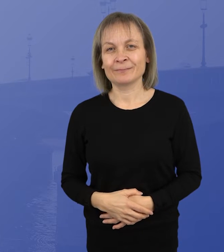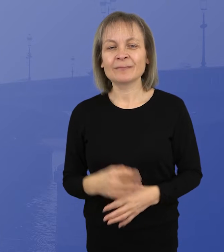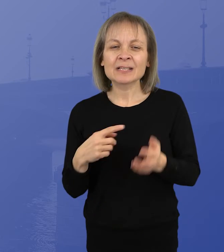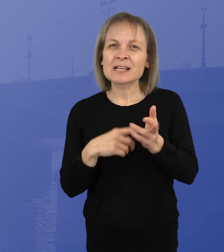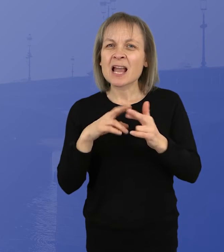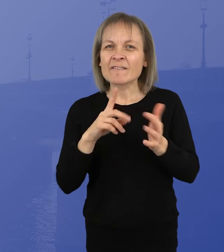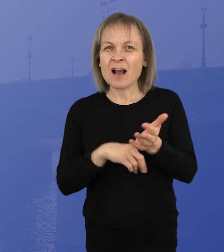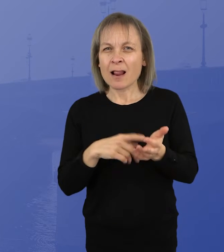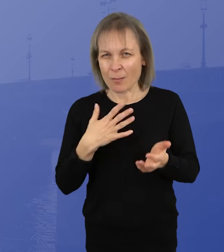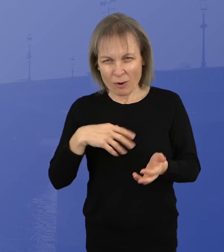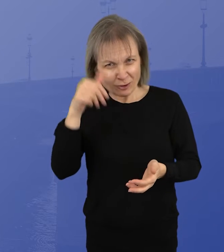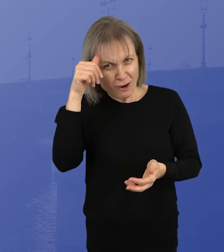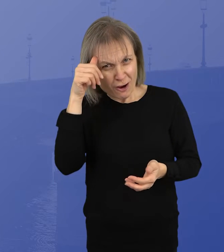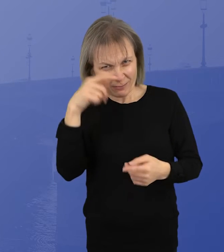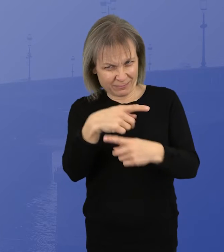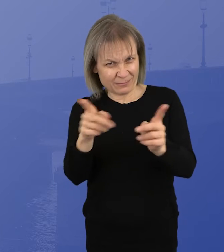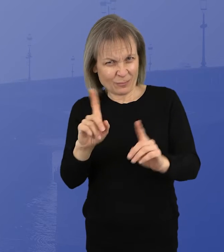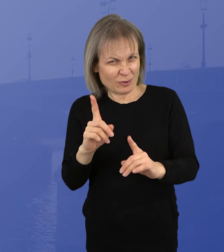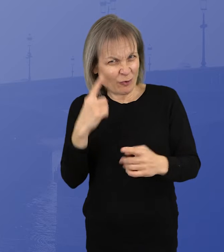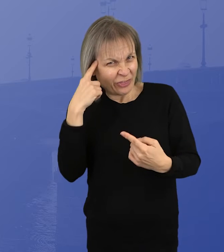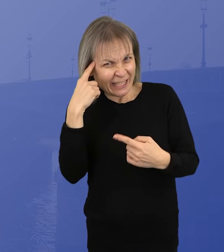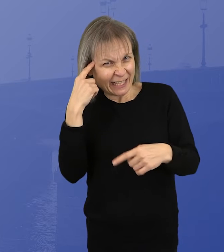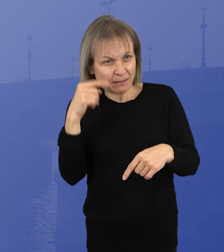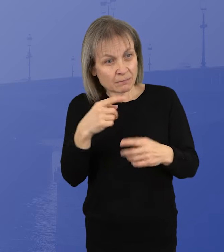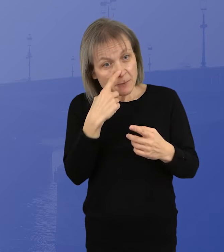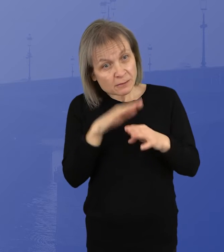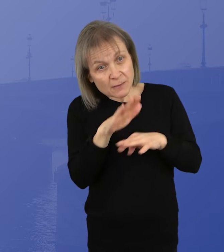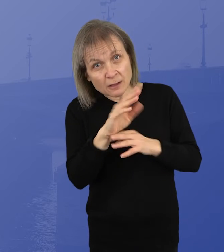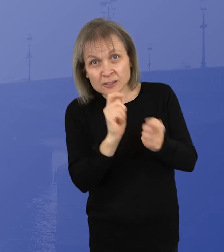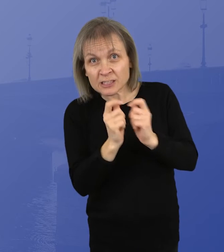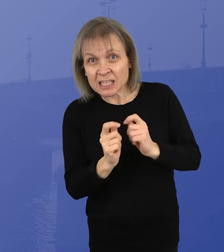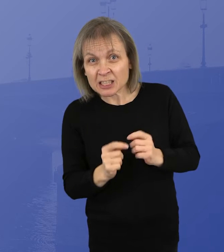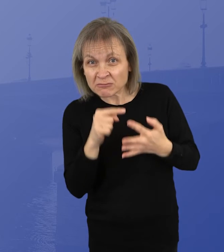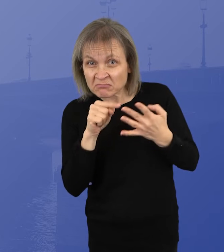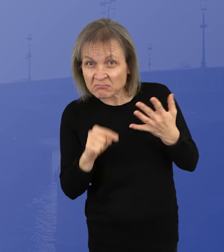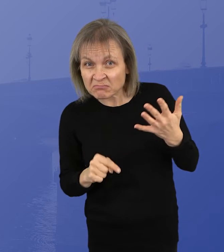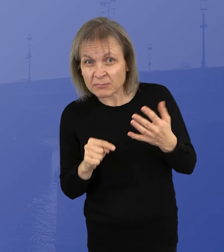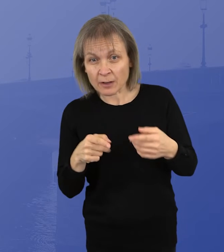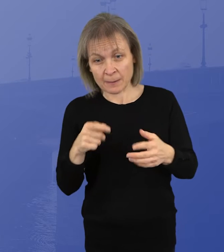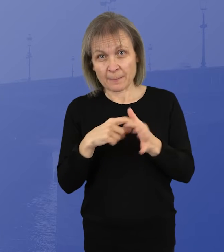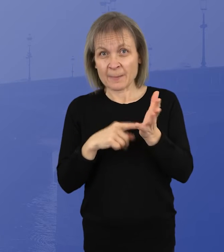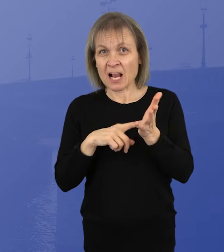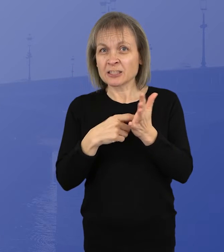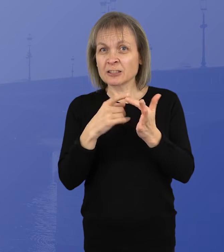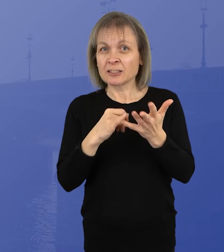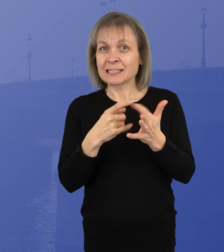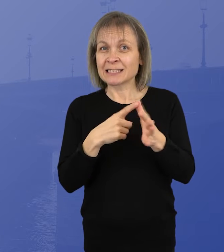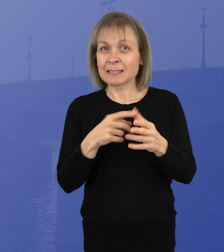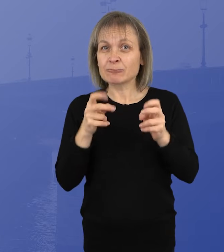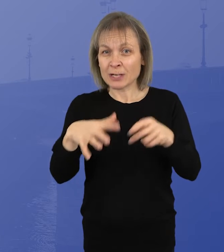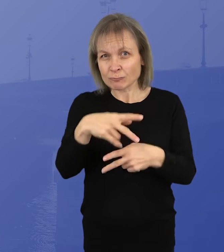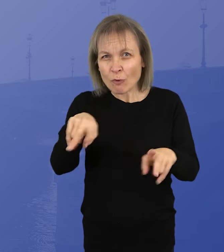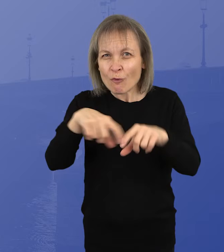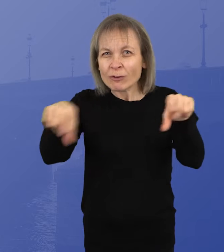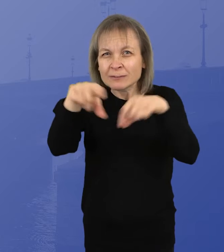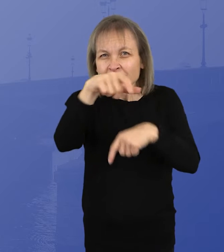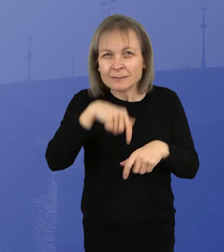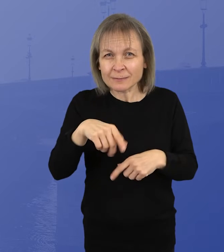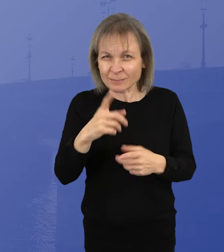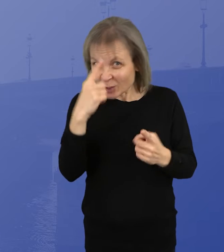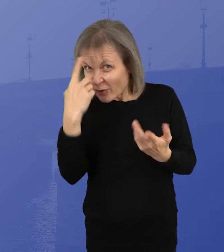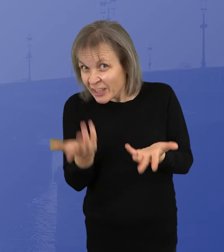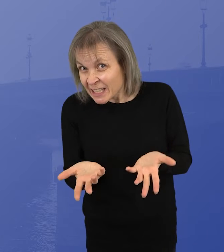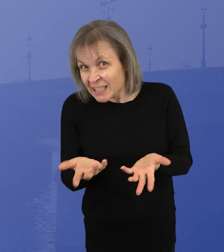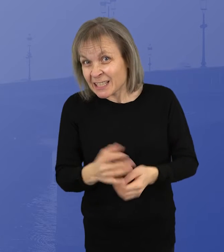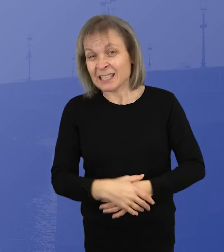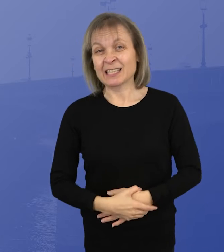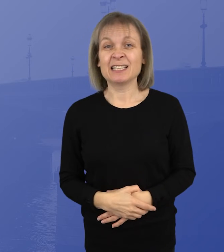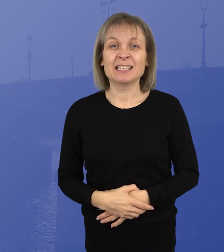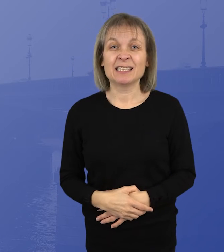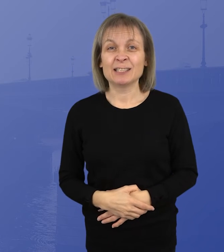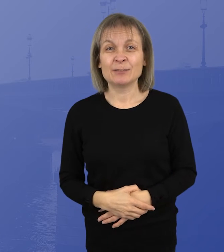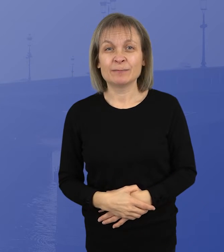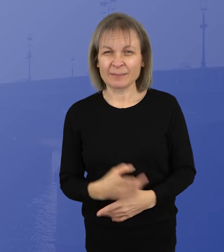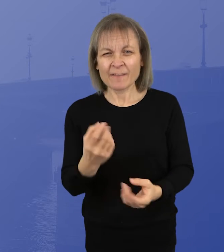TfL would like to know what you think about the possible changes to the roads around Battersea Bridge.